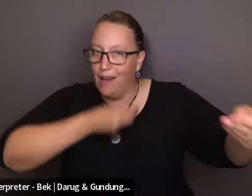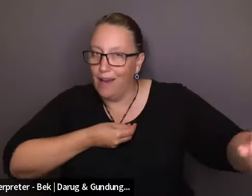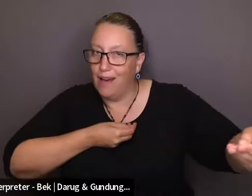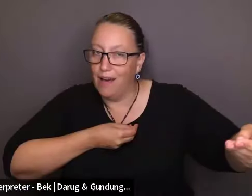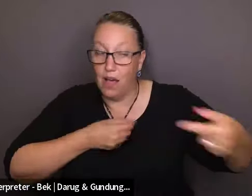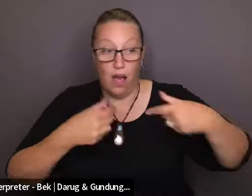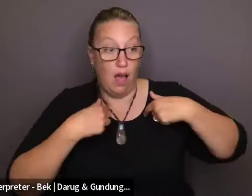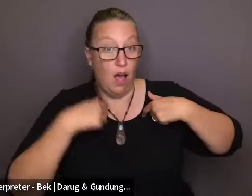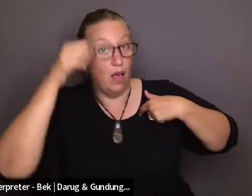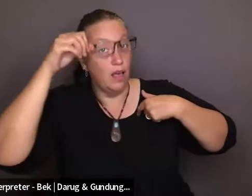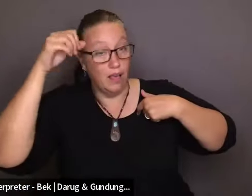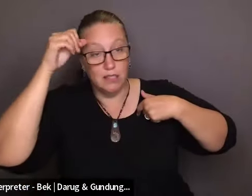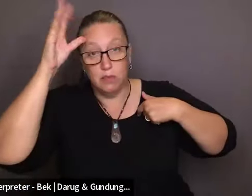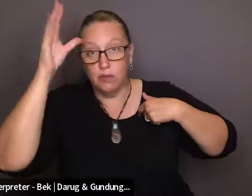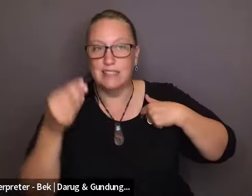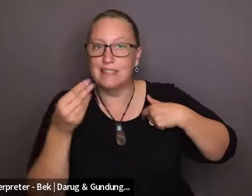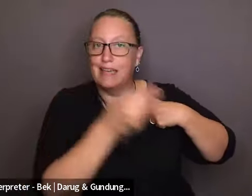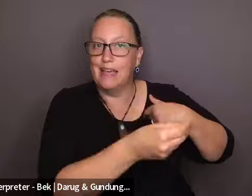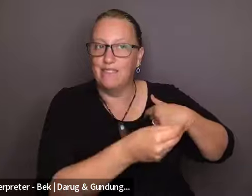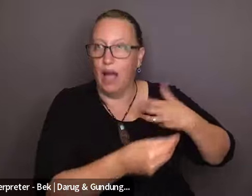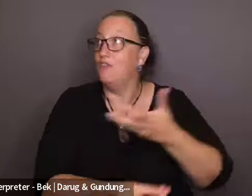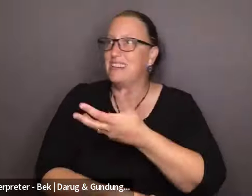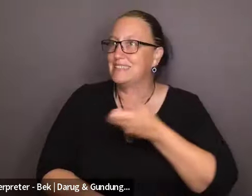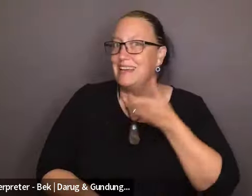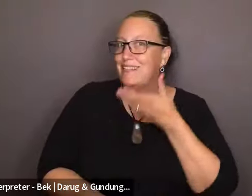means partnerships where knowledge flows both ways, not